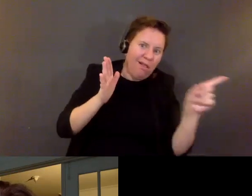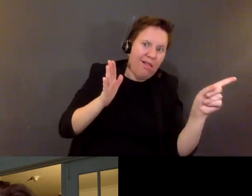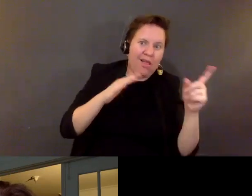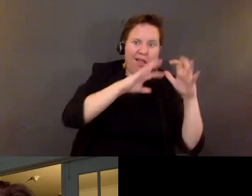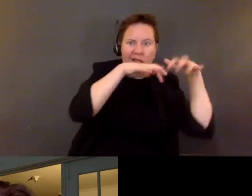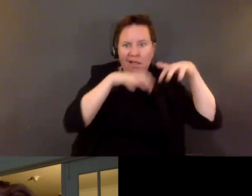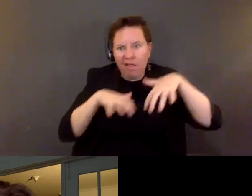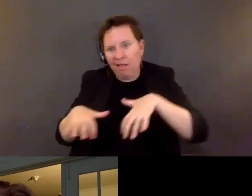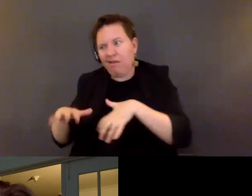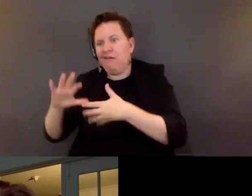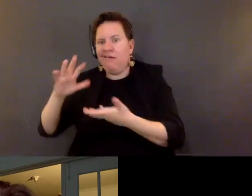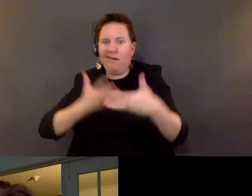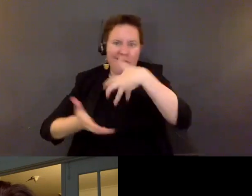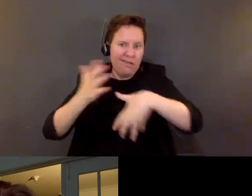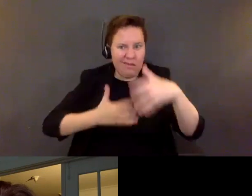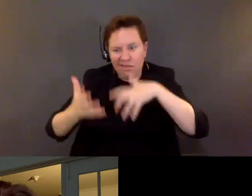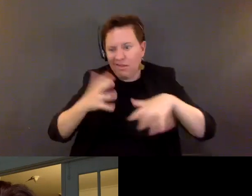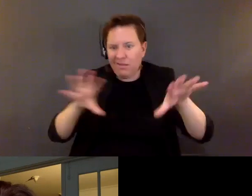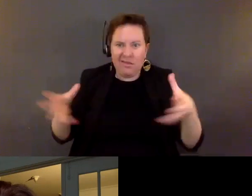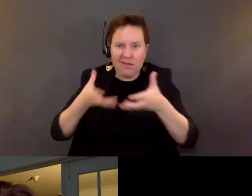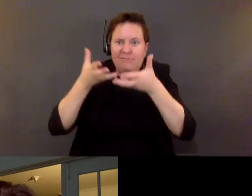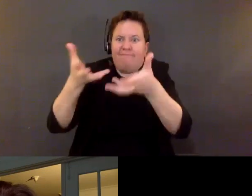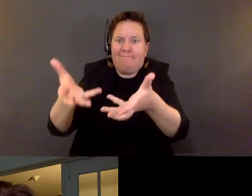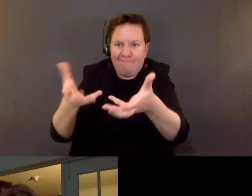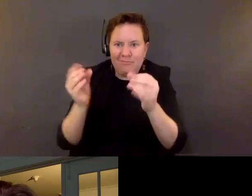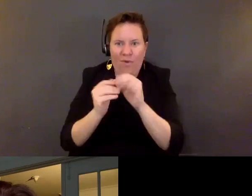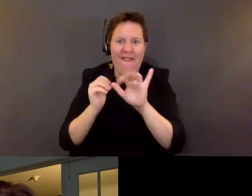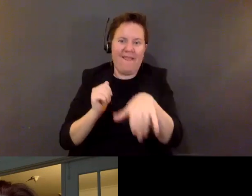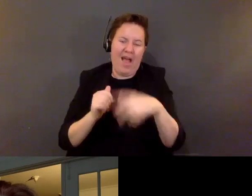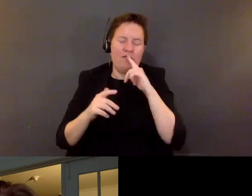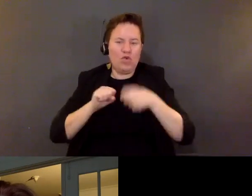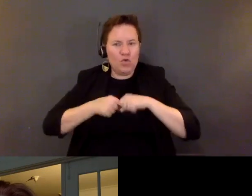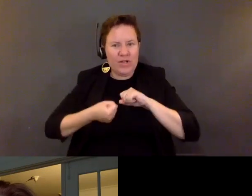layers get mixed up and i think it's more like that like there's an avalanche on a